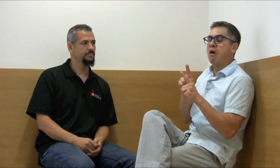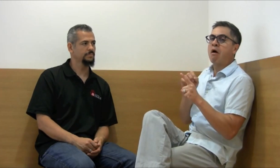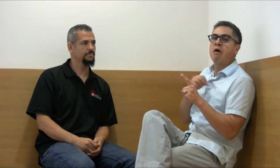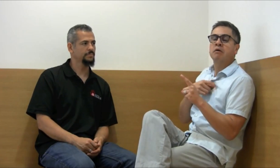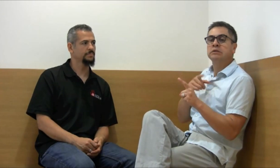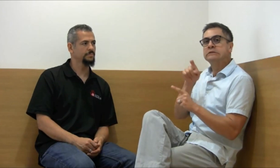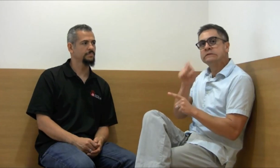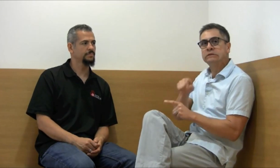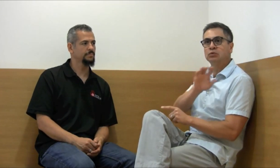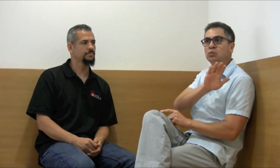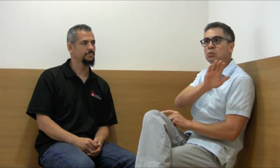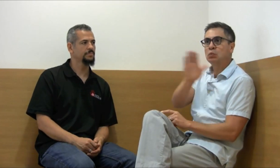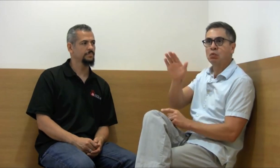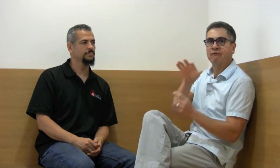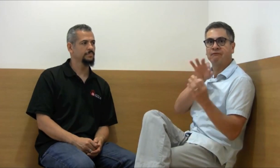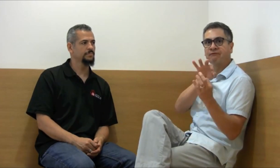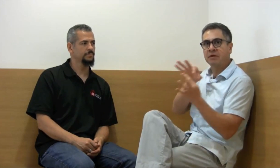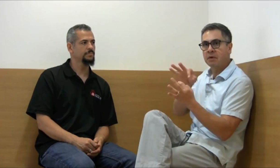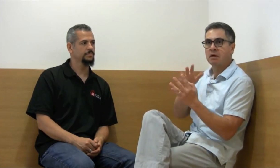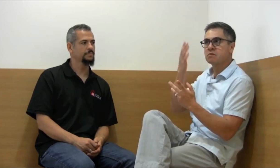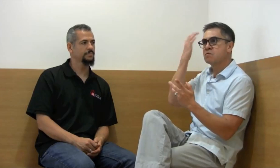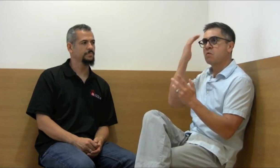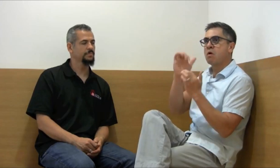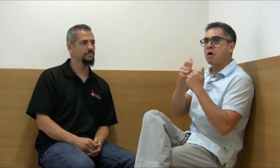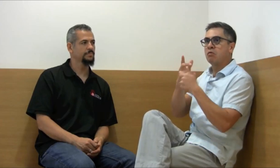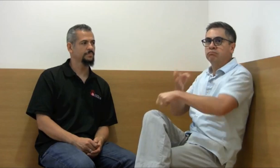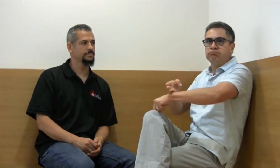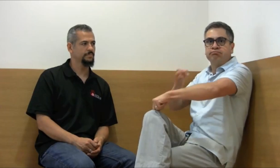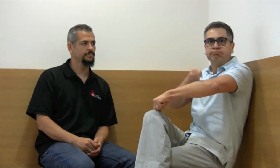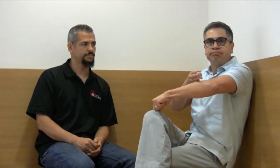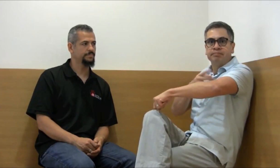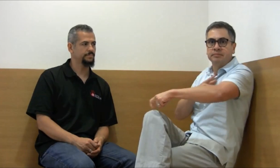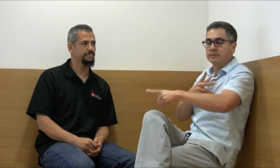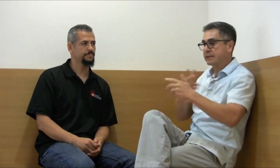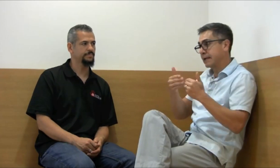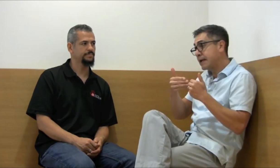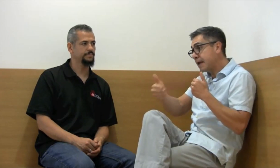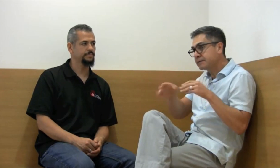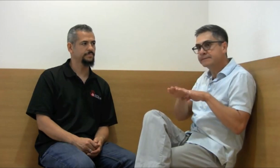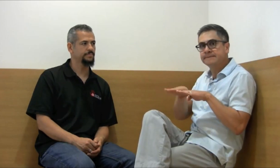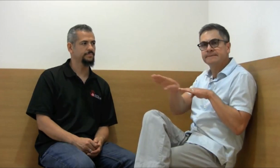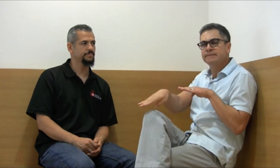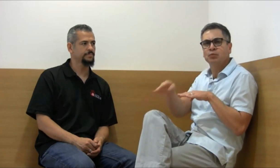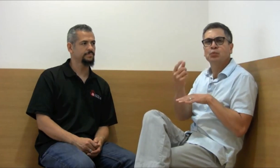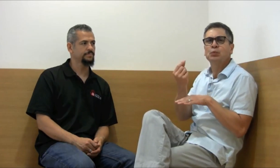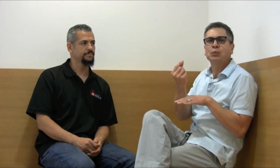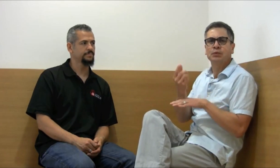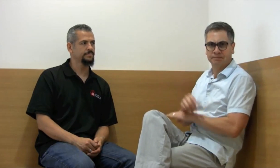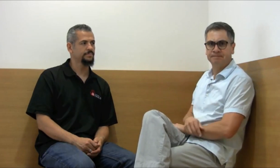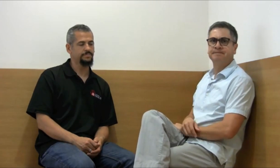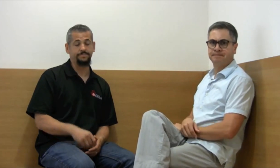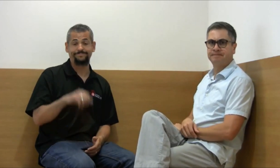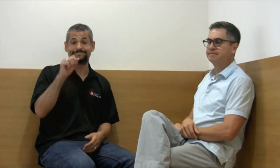We’d like you to consider the questions and indicate your responses because we need your feedback to know what the next steps should be with the goal of improving trilingual interpreting.